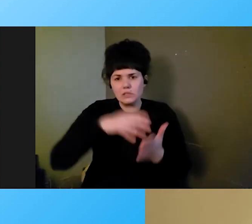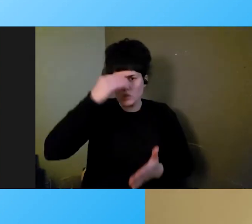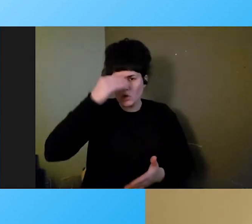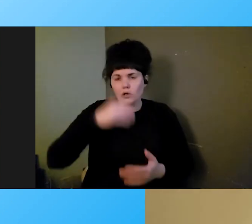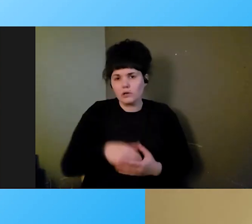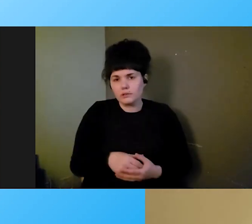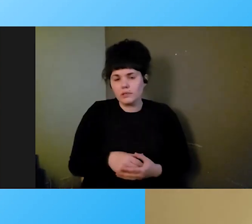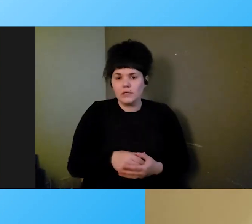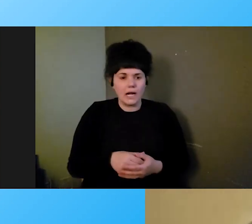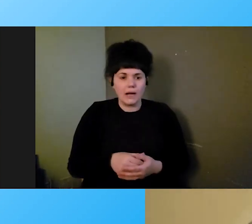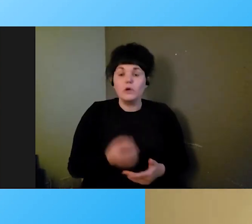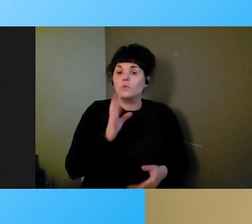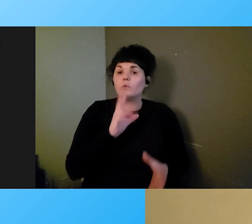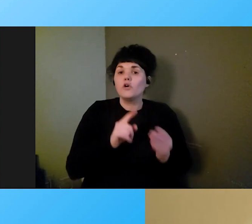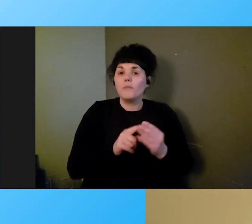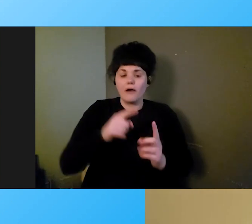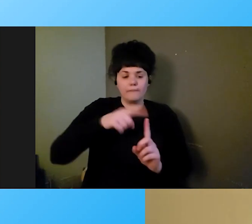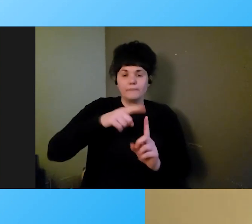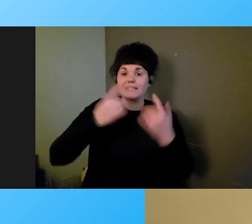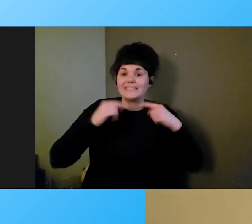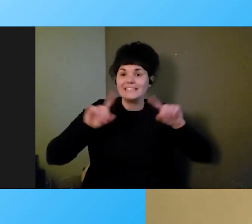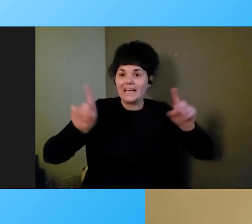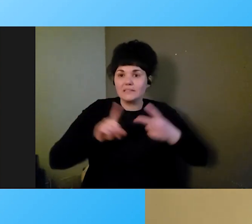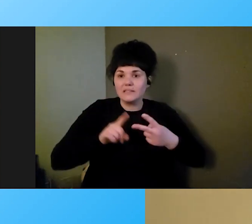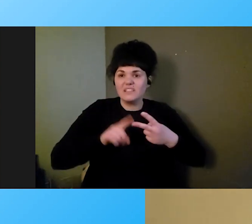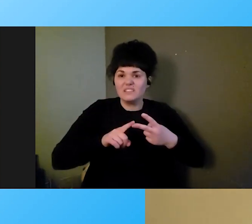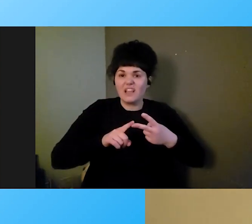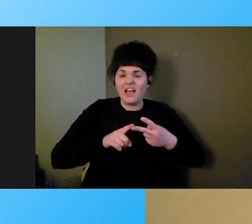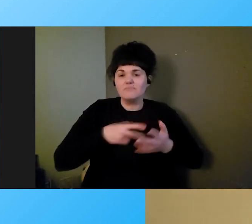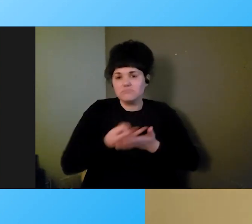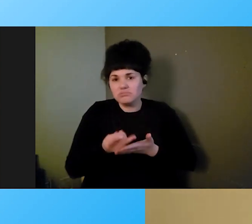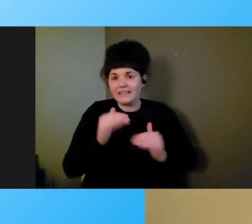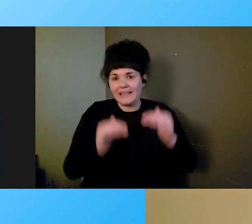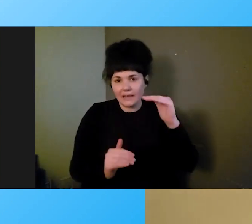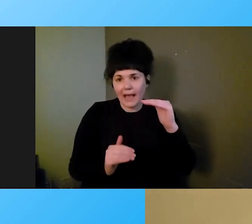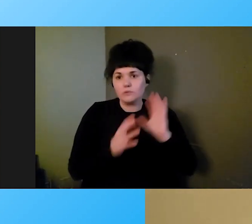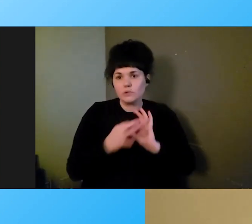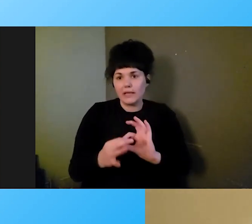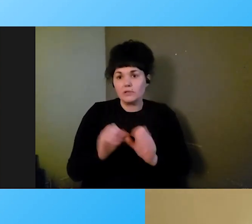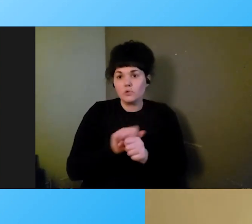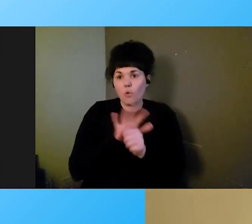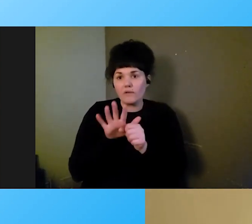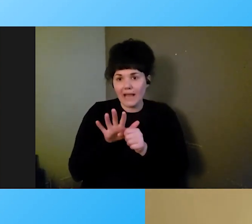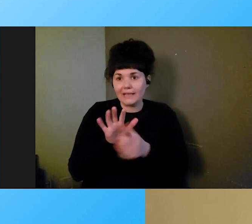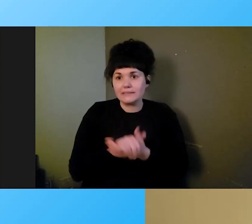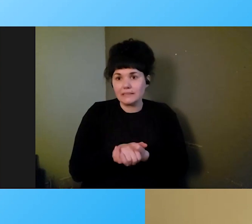successes and gaps as it relates to COVID-19? And, again, I